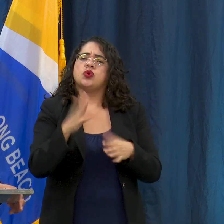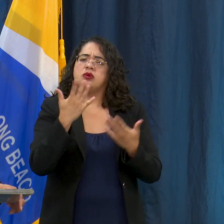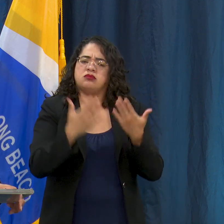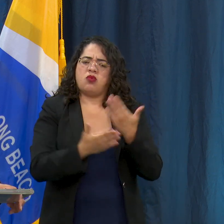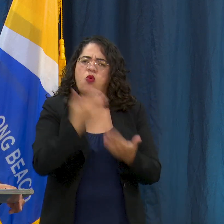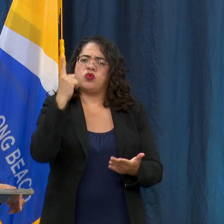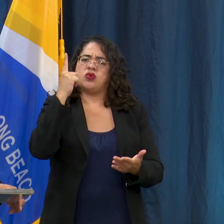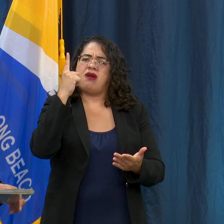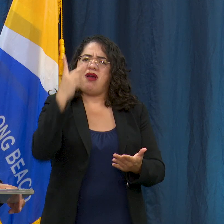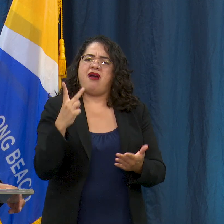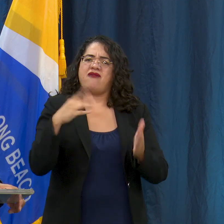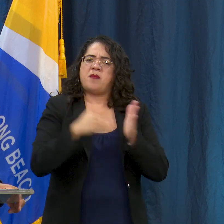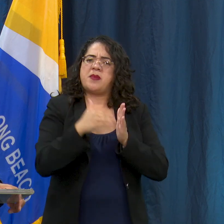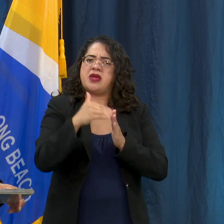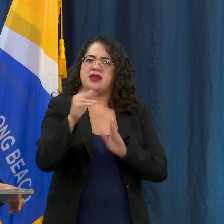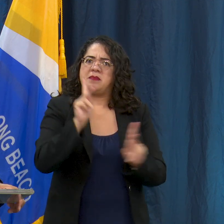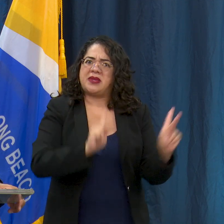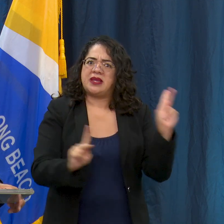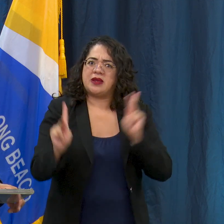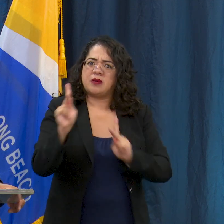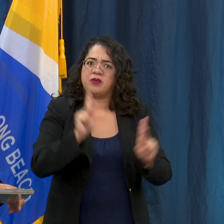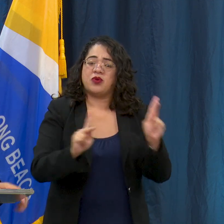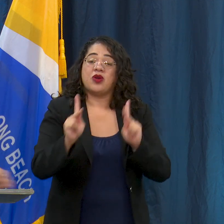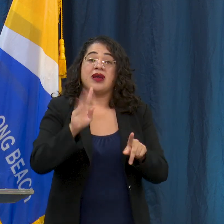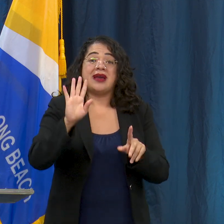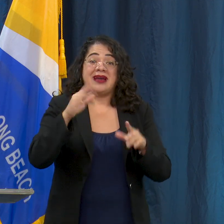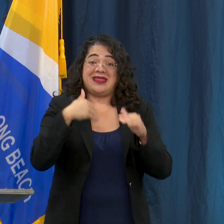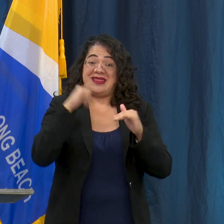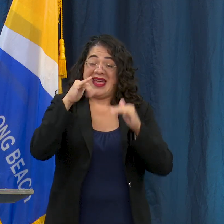we had been left out of the Federal Cares Act and so we asked for direct